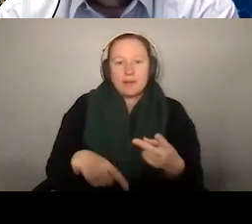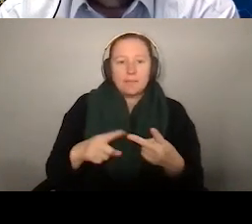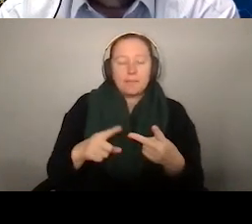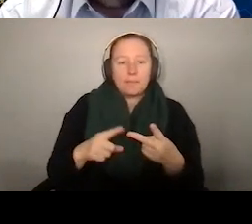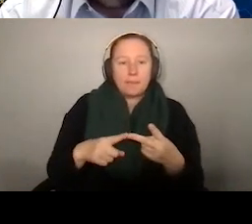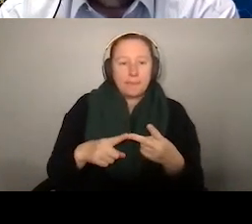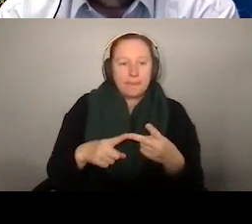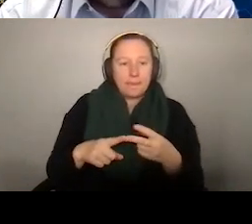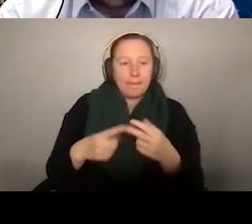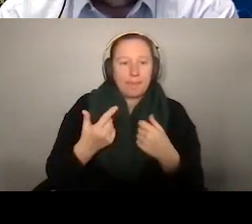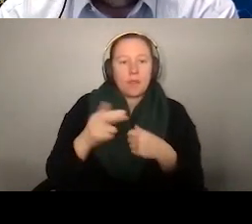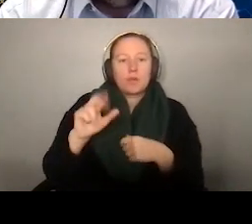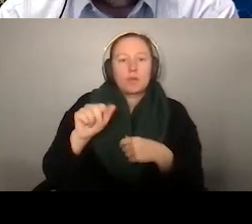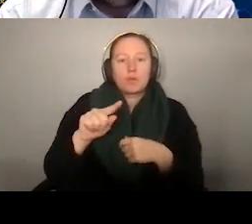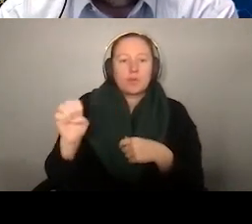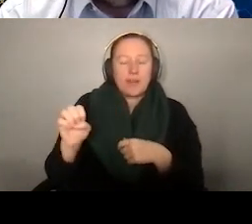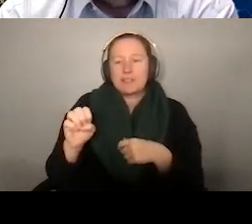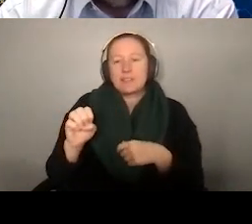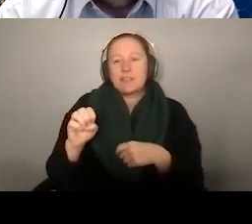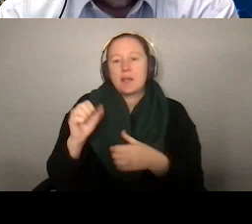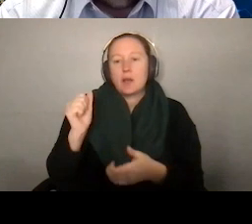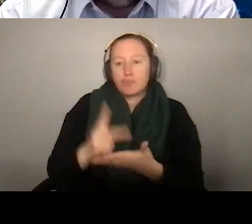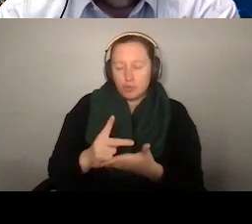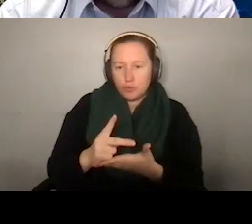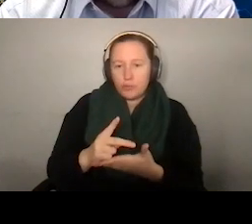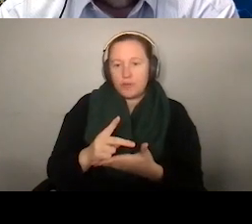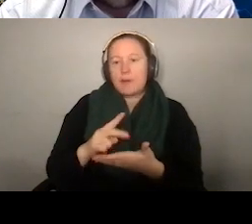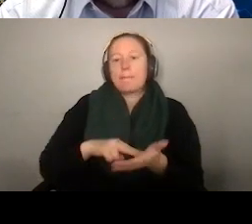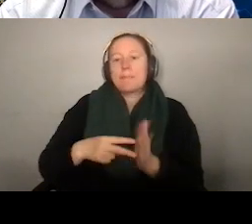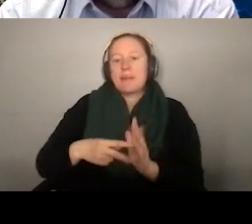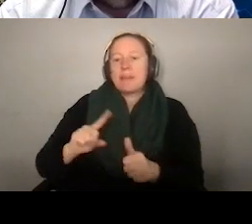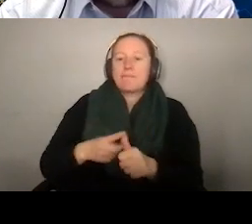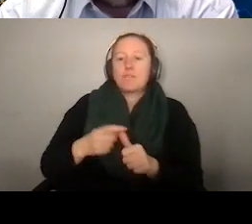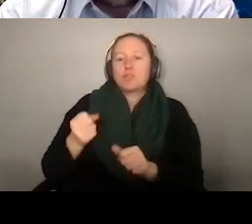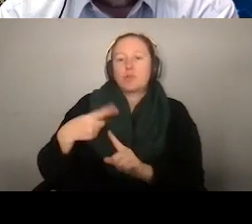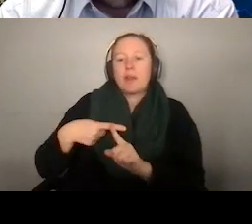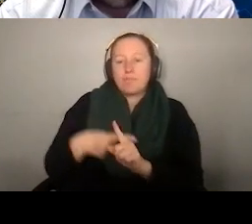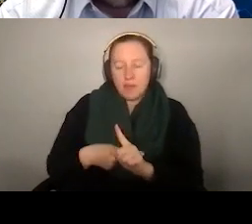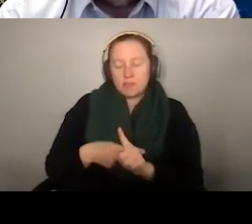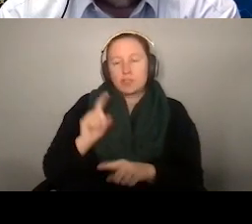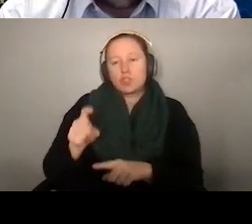which is the first 12 month extension, should be submitted at least ten days